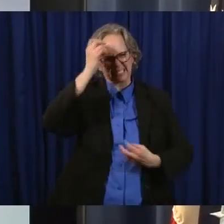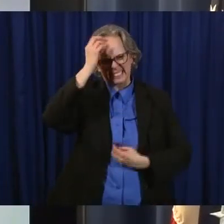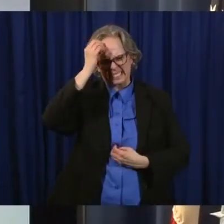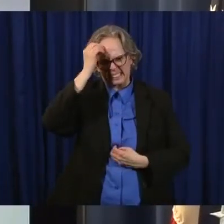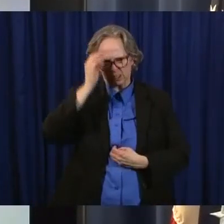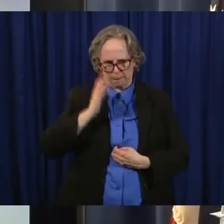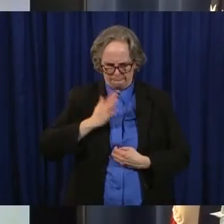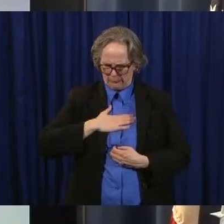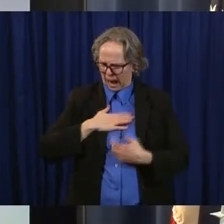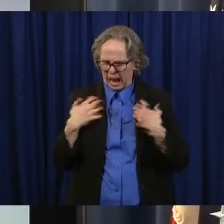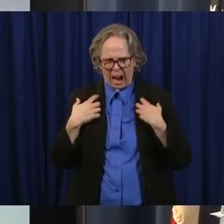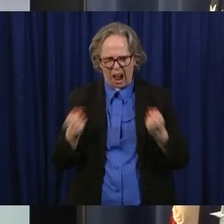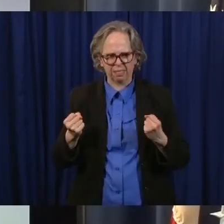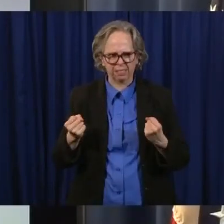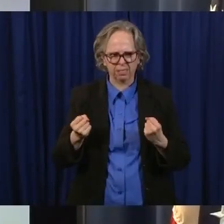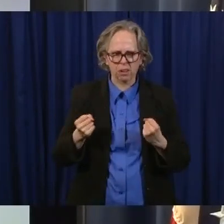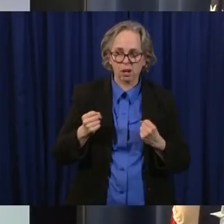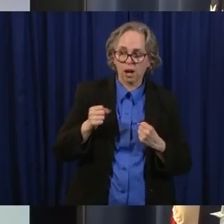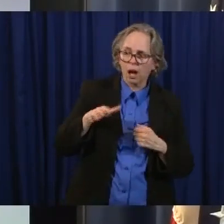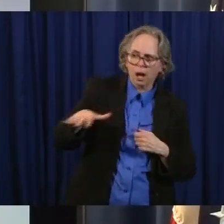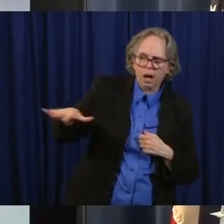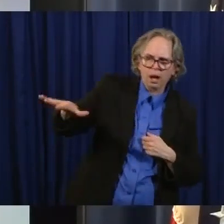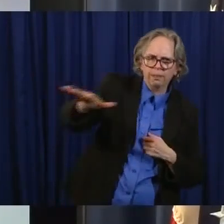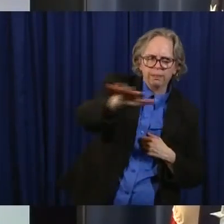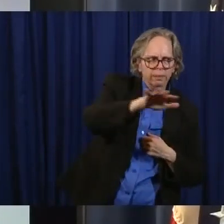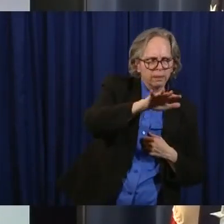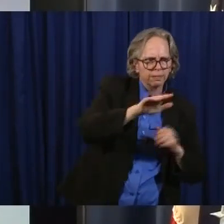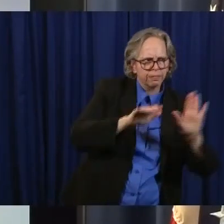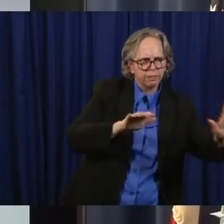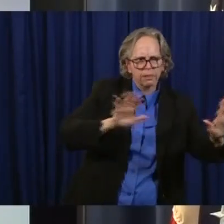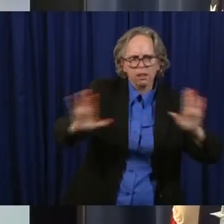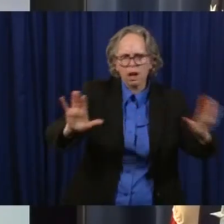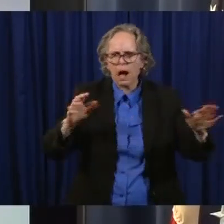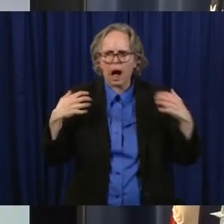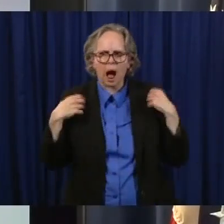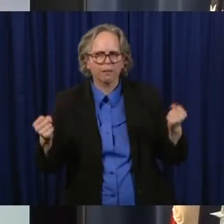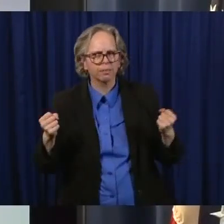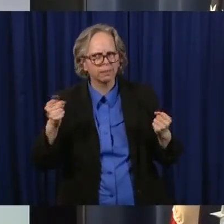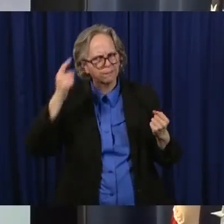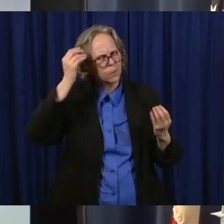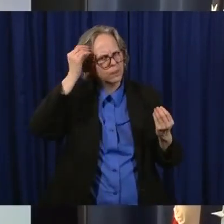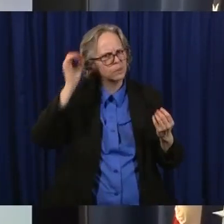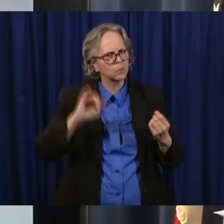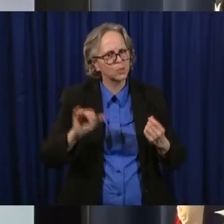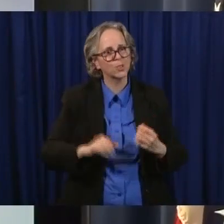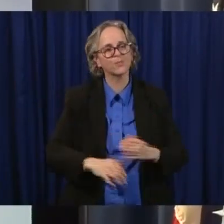INDIVIDUAL AGENCY OF EACH OHIOAN TO SERIOUSLY CONSIDER THEMSELVES AND THEIR NEIGHBORS HEALTH WHEN